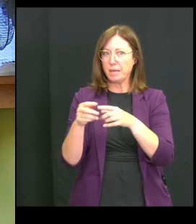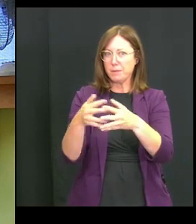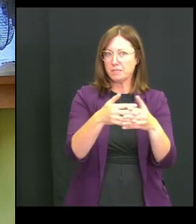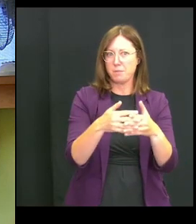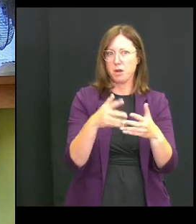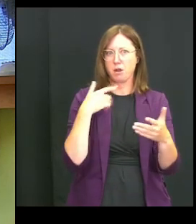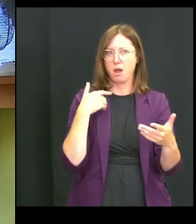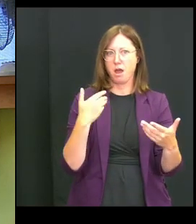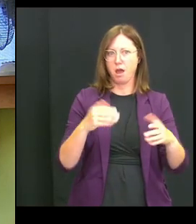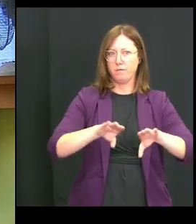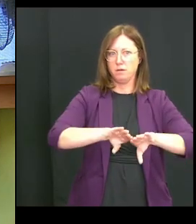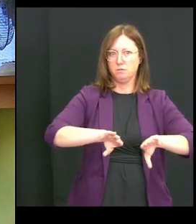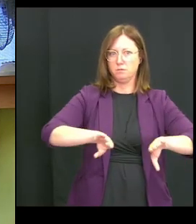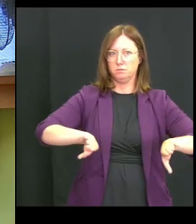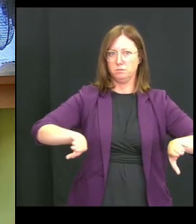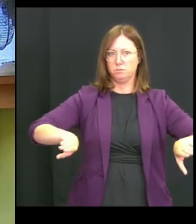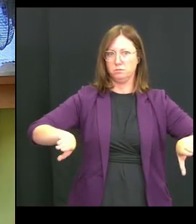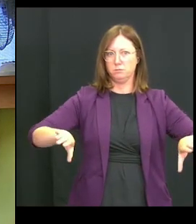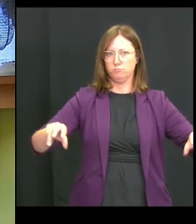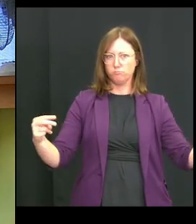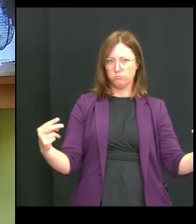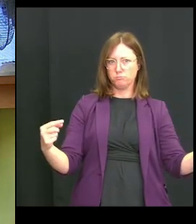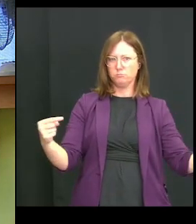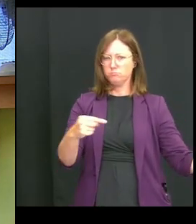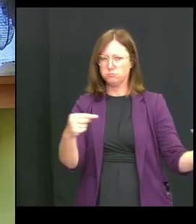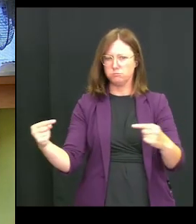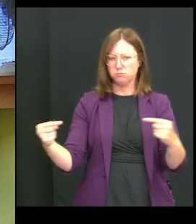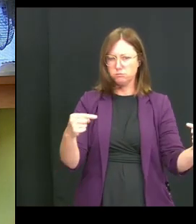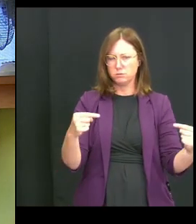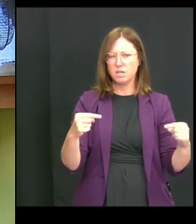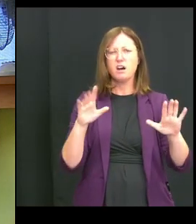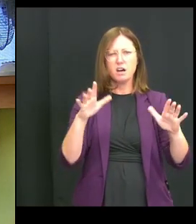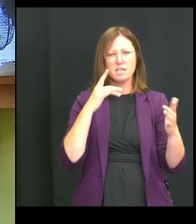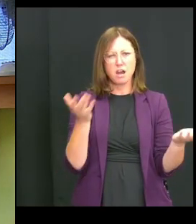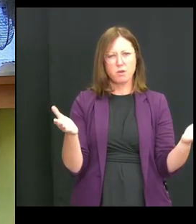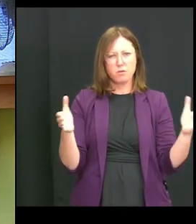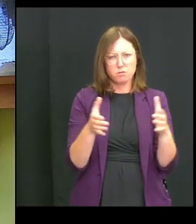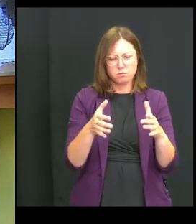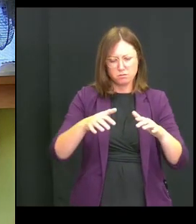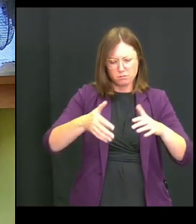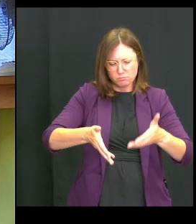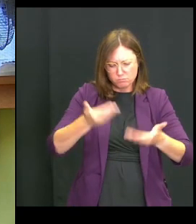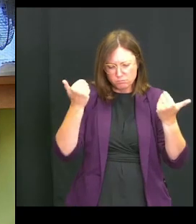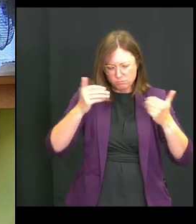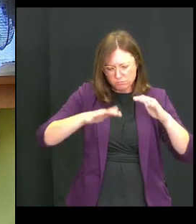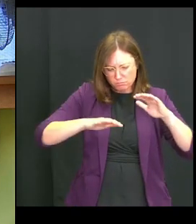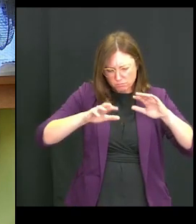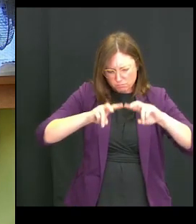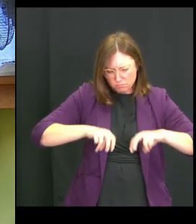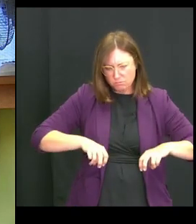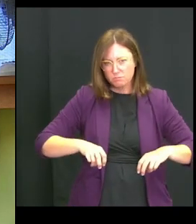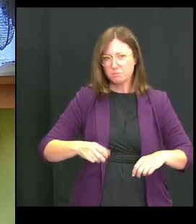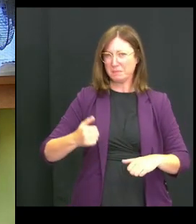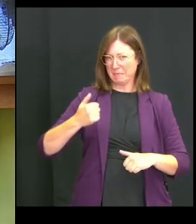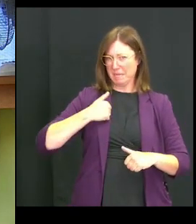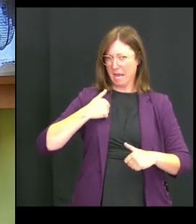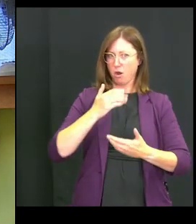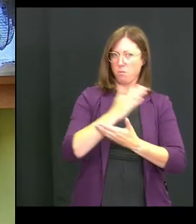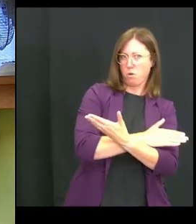So for the rest of this talk, I want to unpack the narrative here. Are Canadians polarized? Are we polarizing over time?